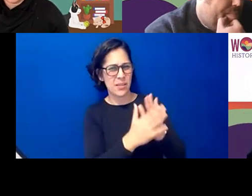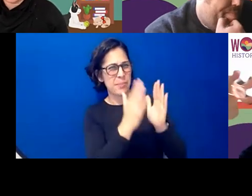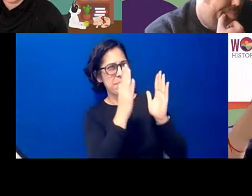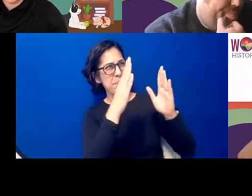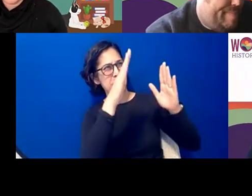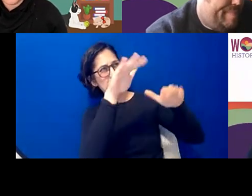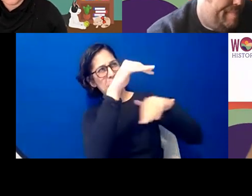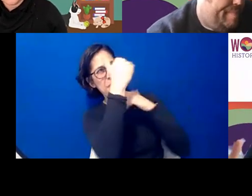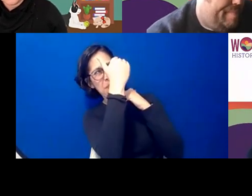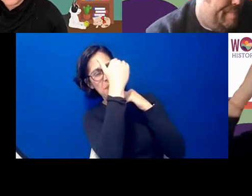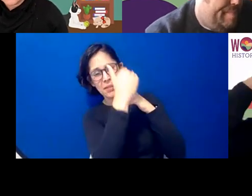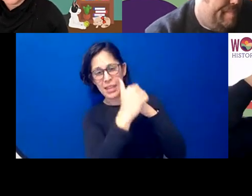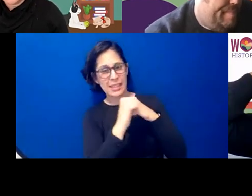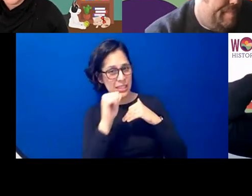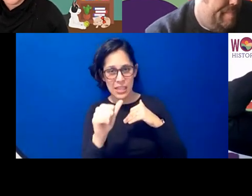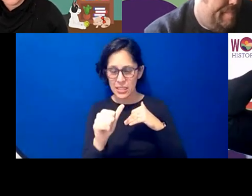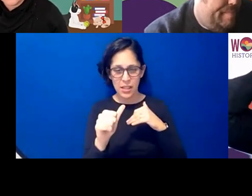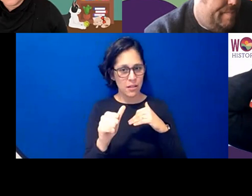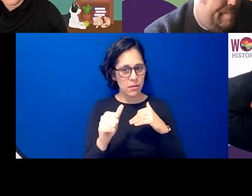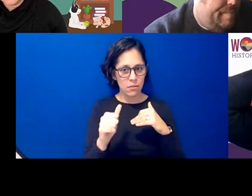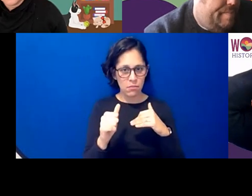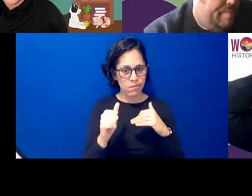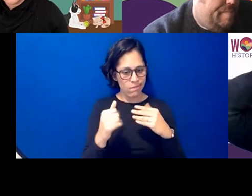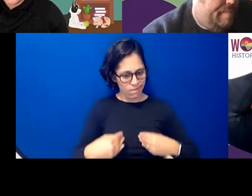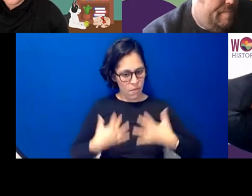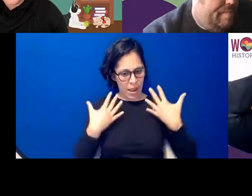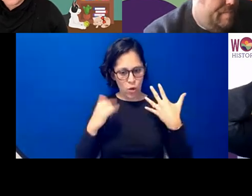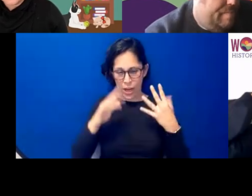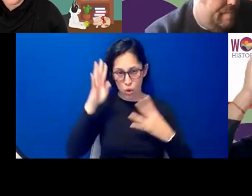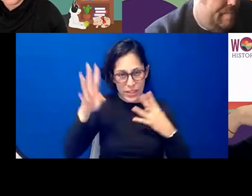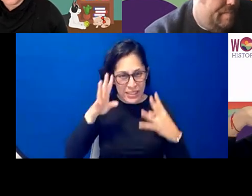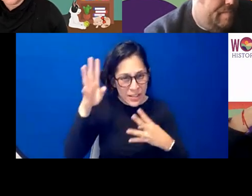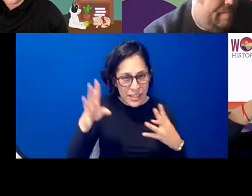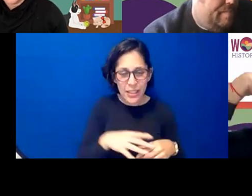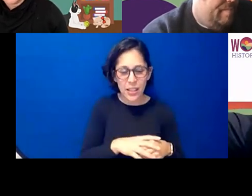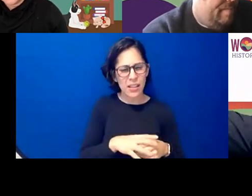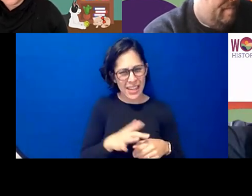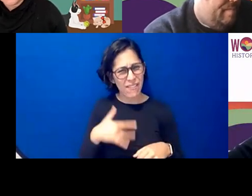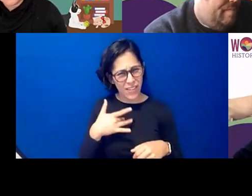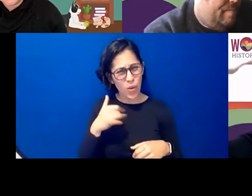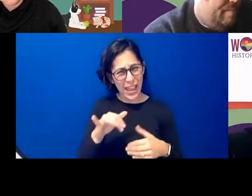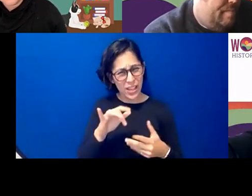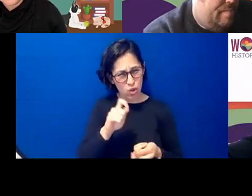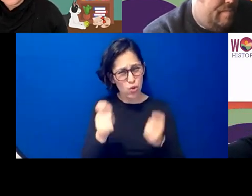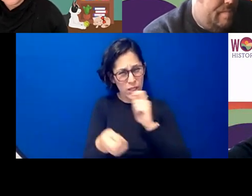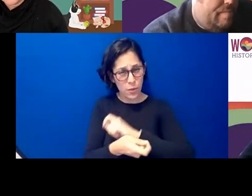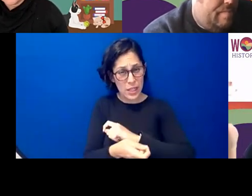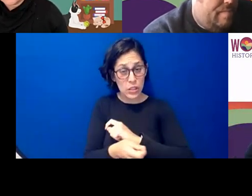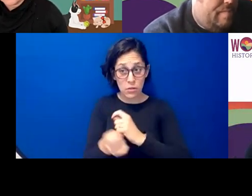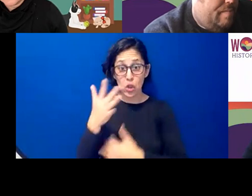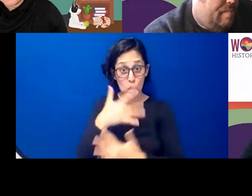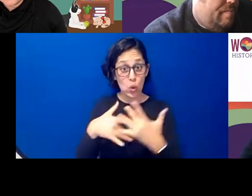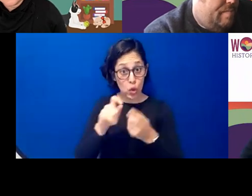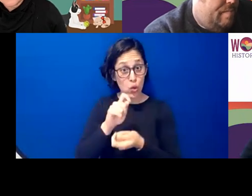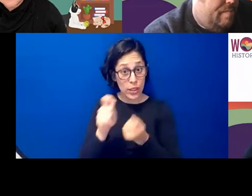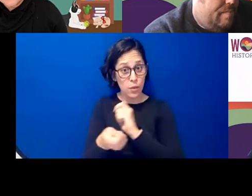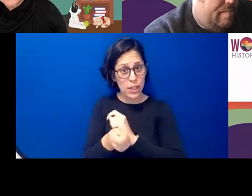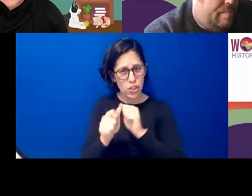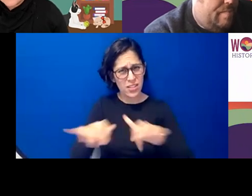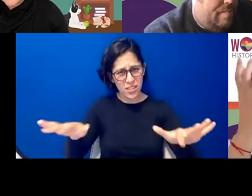Ghada Al-Masri: nurtures the margins, where the creativity, the innovation and I really feel like the transformation social transformations can occur at those sites, but.